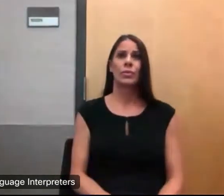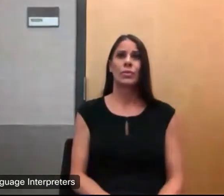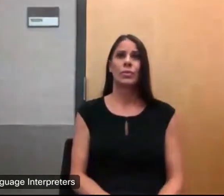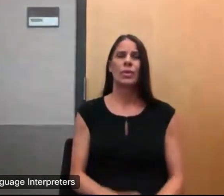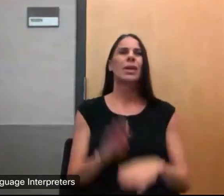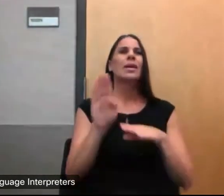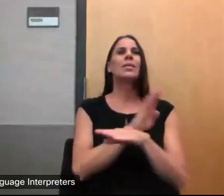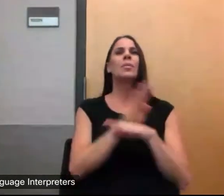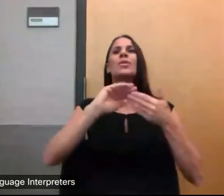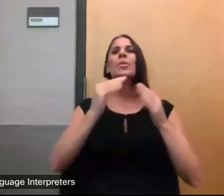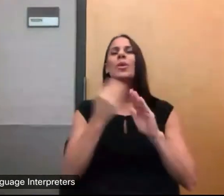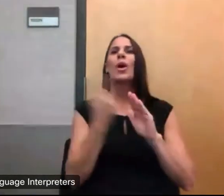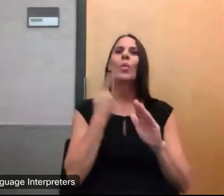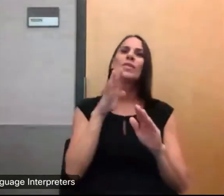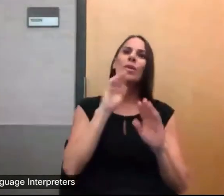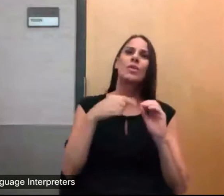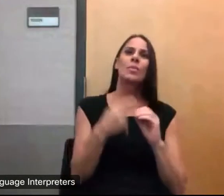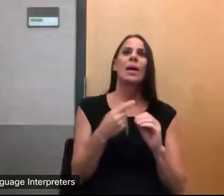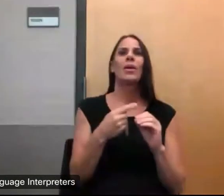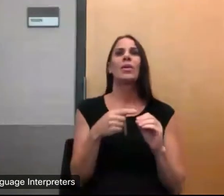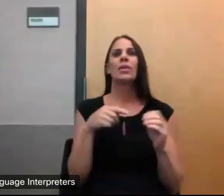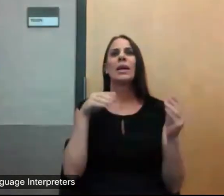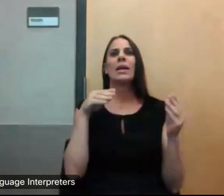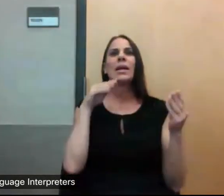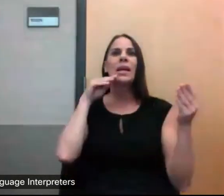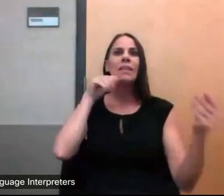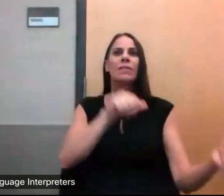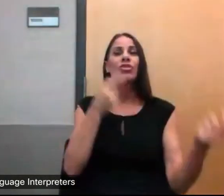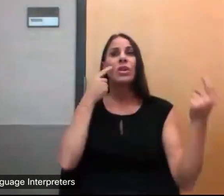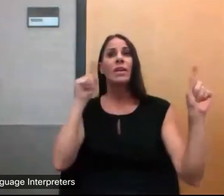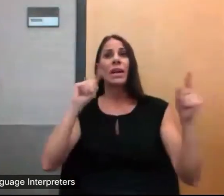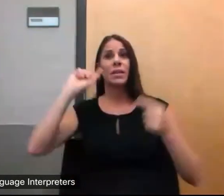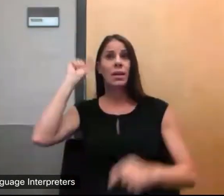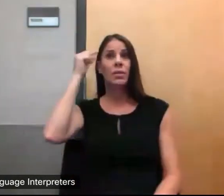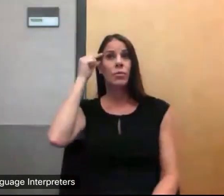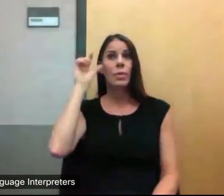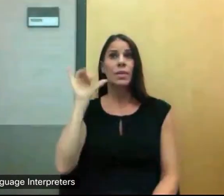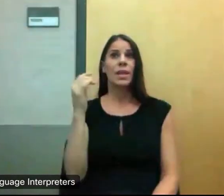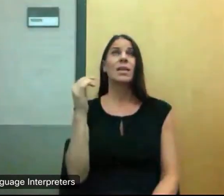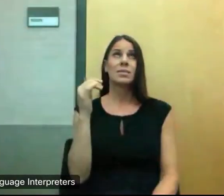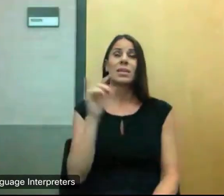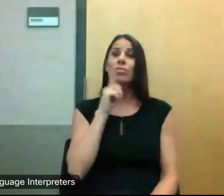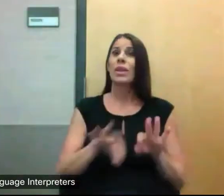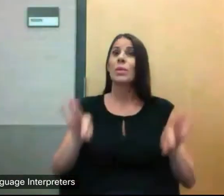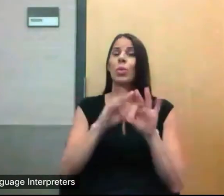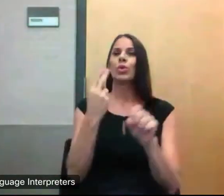Always talk about a efficient and effective government. This is 1 of those things that's really, really important to use those monies for the intended source.